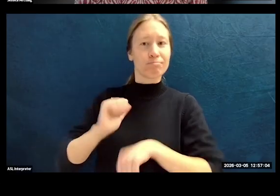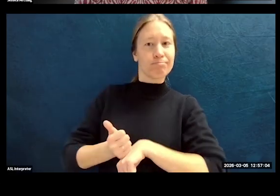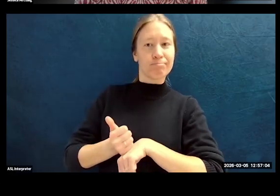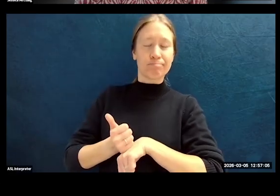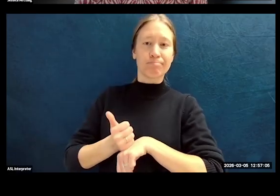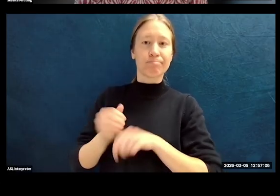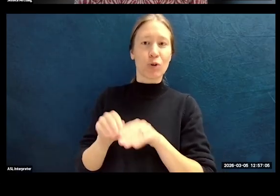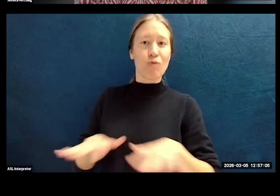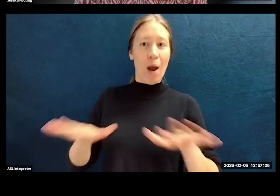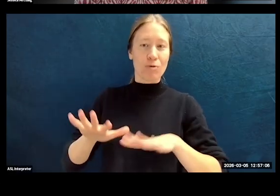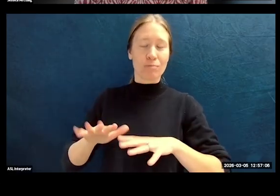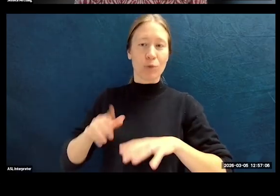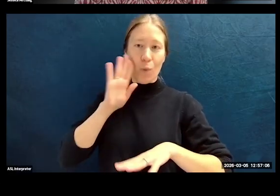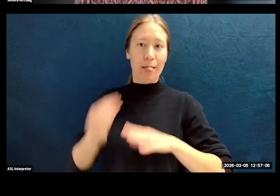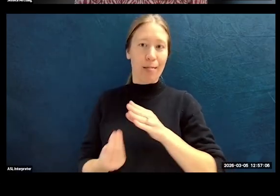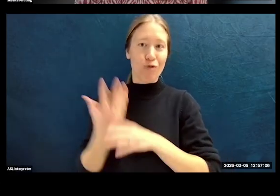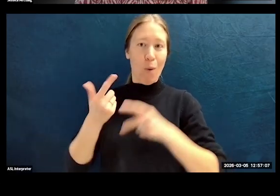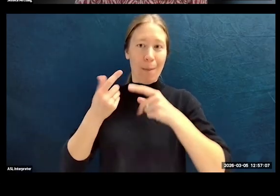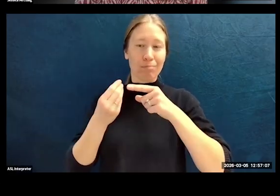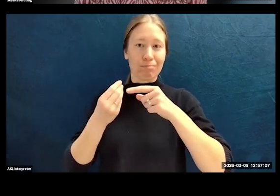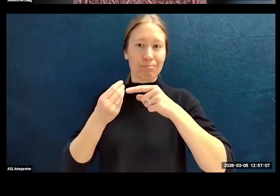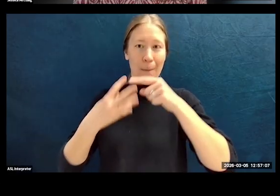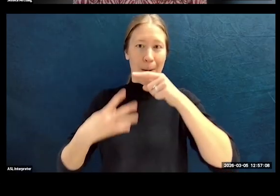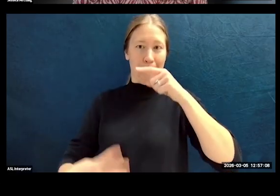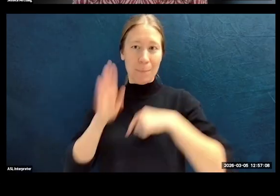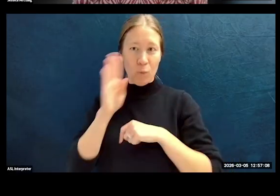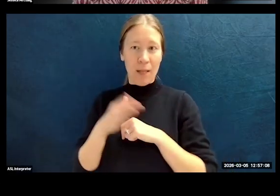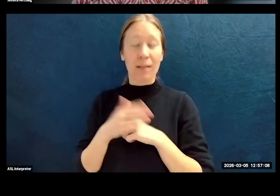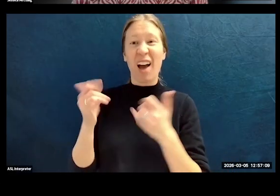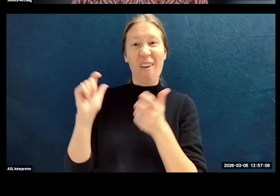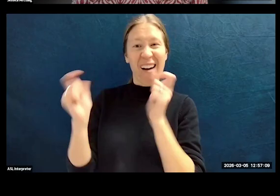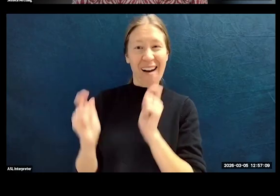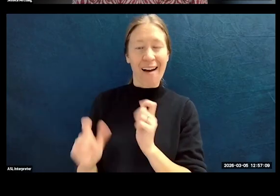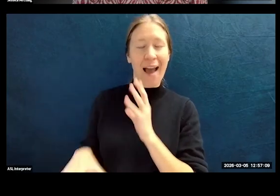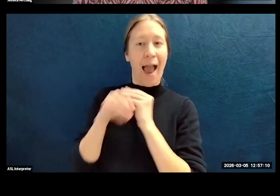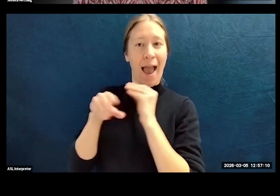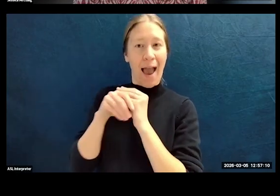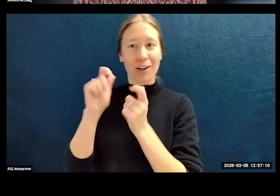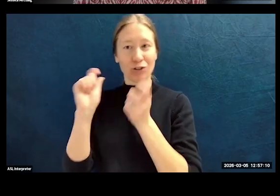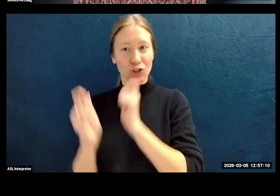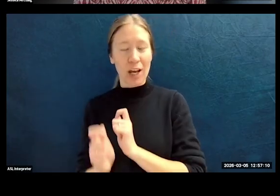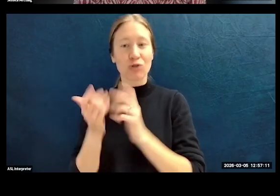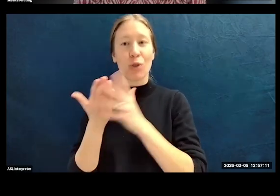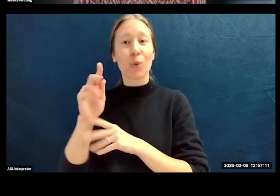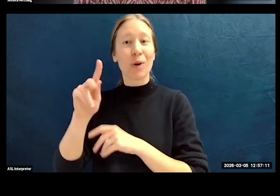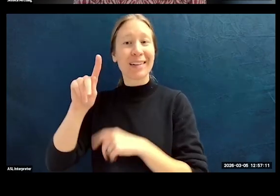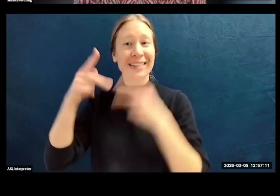You'll add and modify tags using the options menu that is accessed through the Tags pane. It can be open two ways,